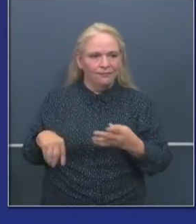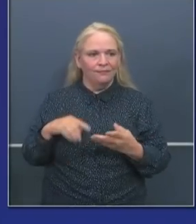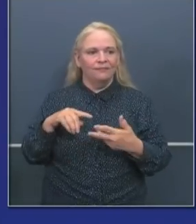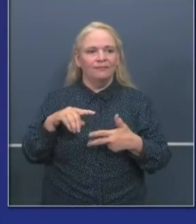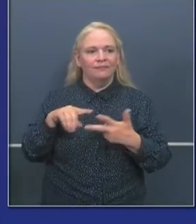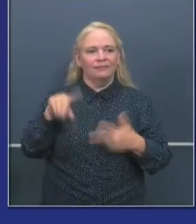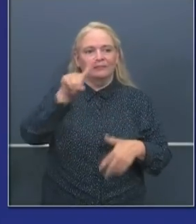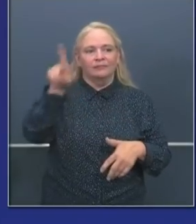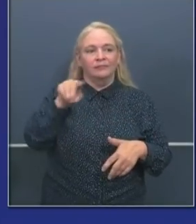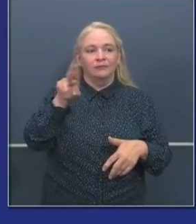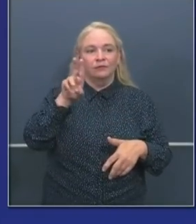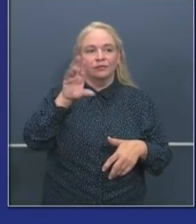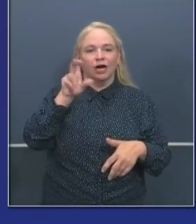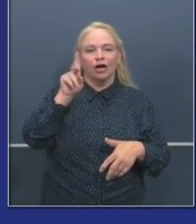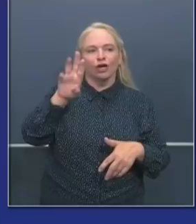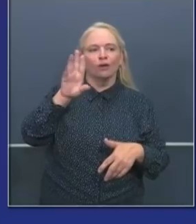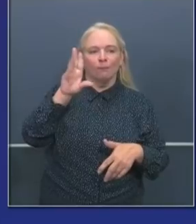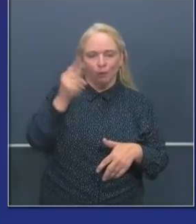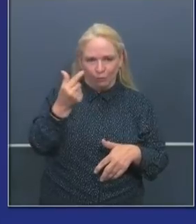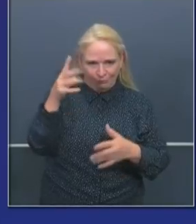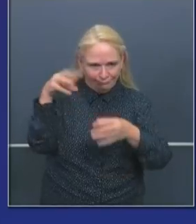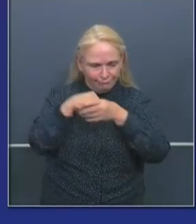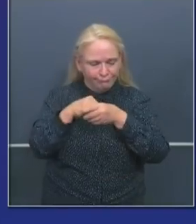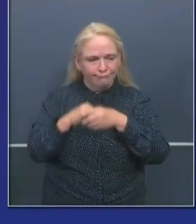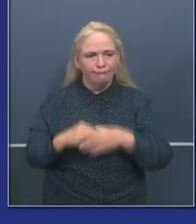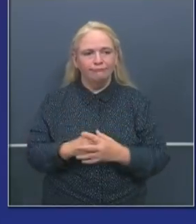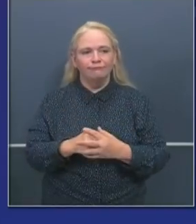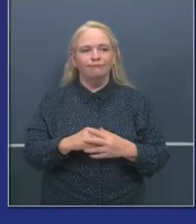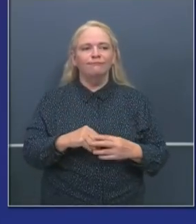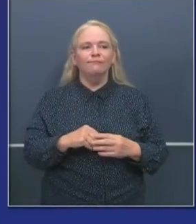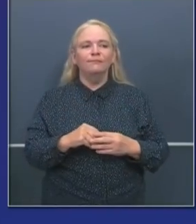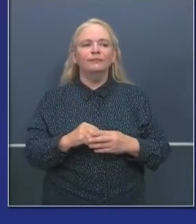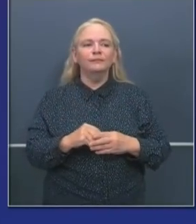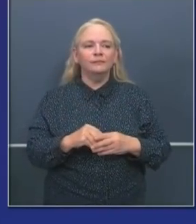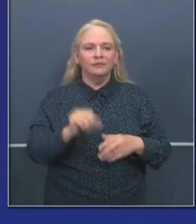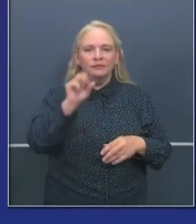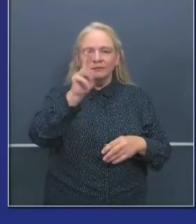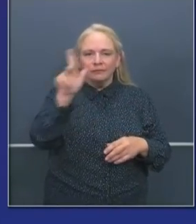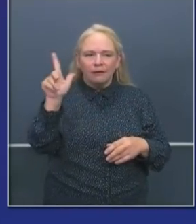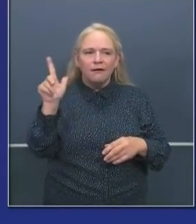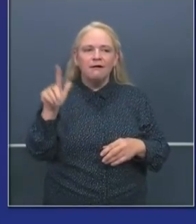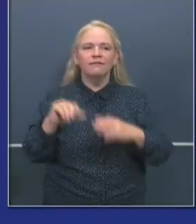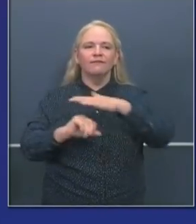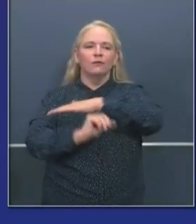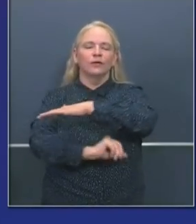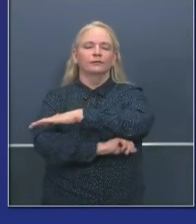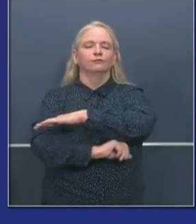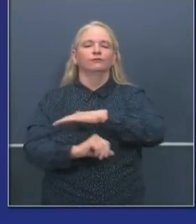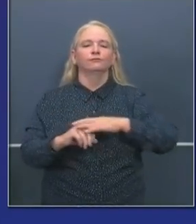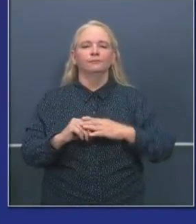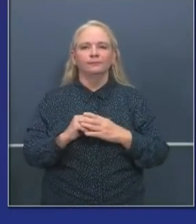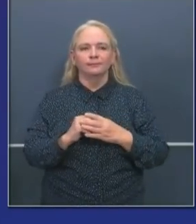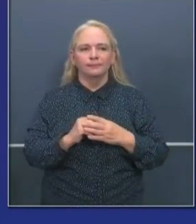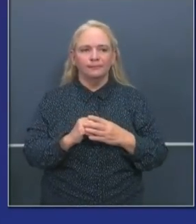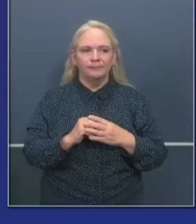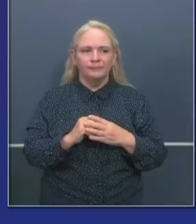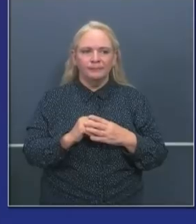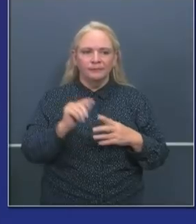NOW PARTICULARLY TO THE CDC FOUNDATION, THE SIERRA HEALTH FOUNDATION, ZUCKERBERG